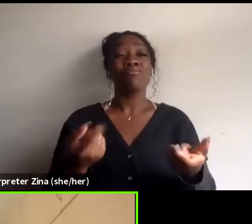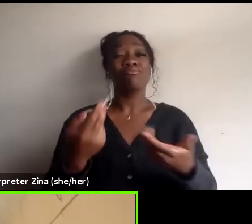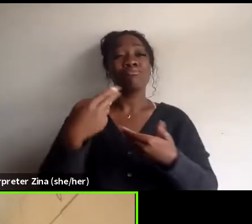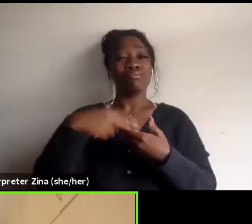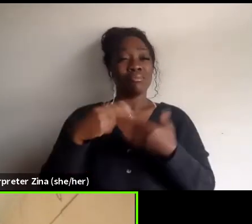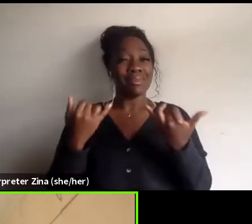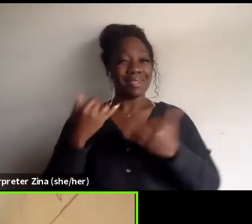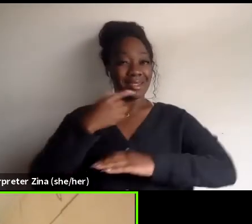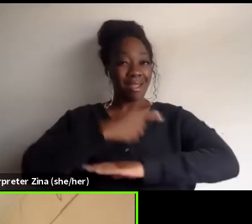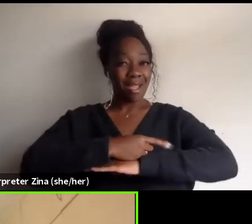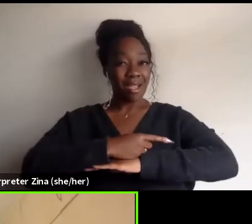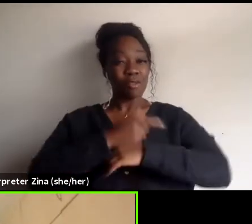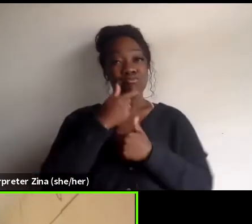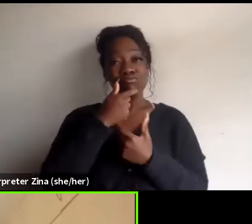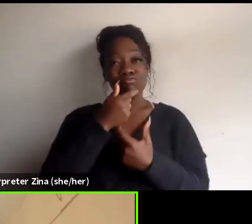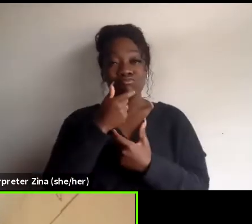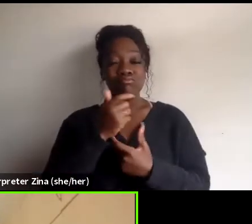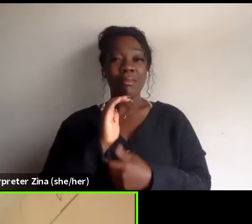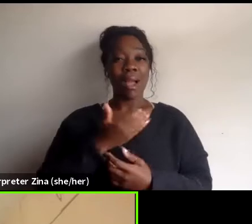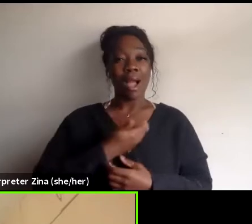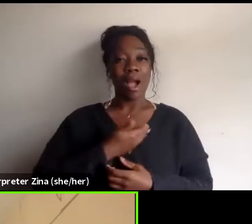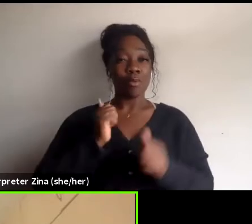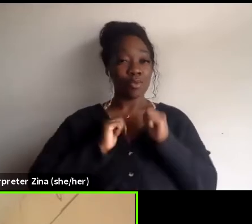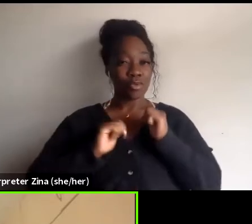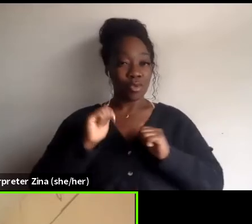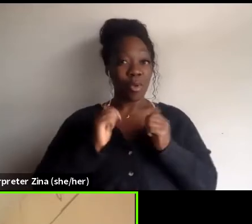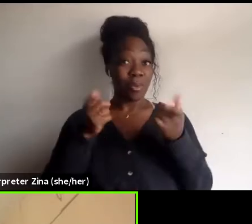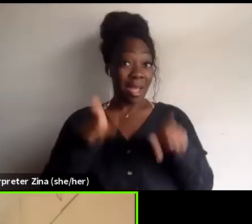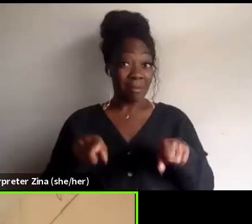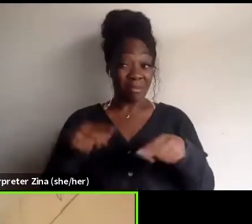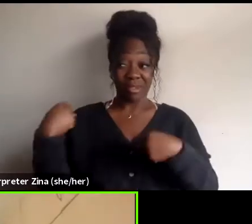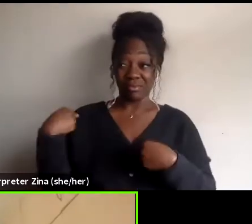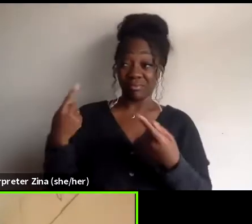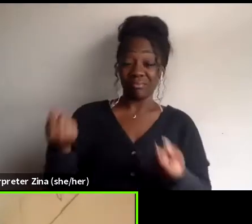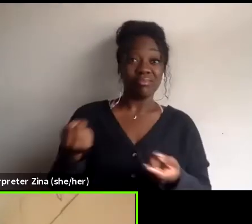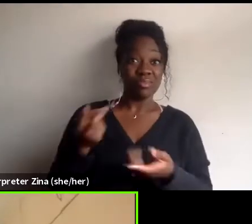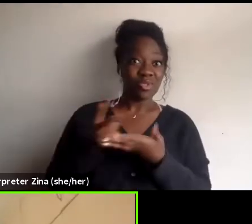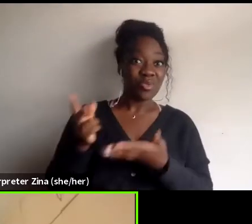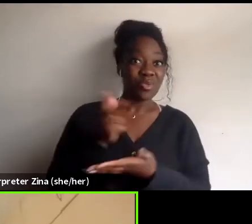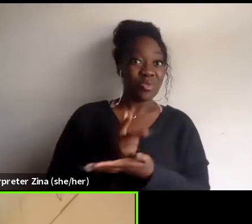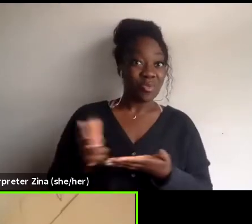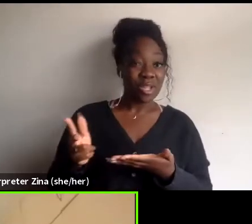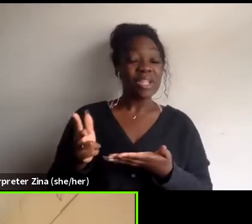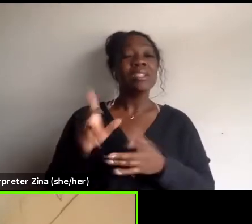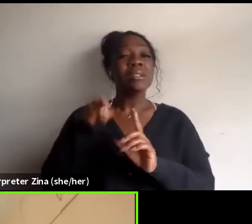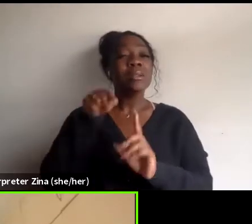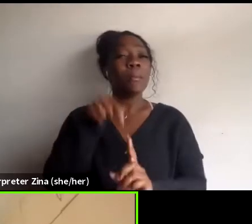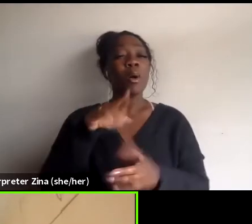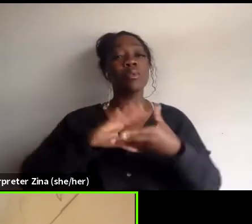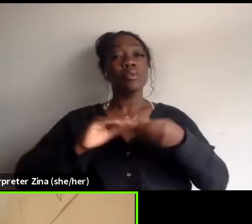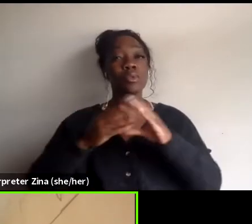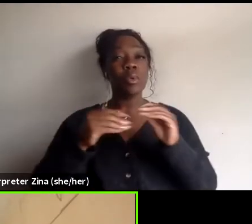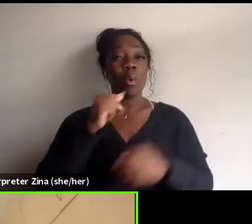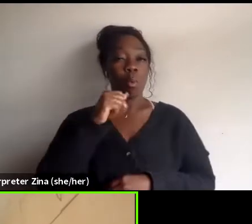to our series that has been happening for the last couple of weeks, "Stories Women Carry". My name is Karishma Bhagani.